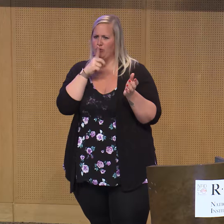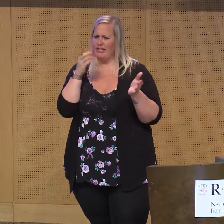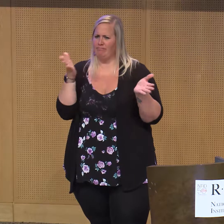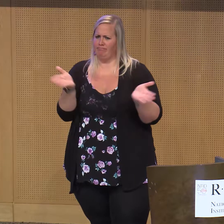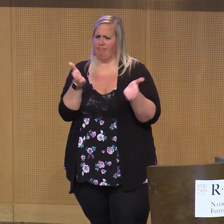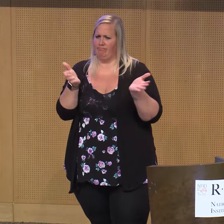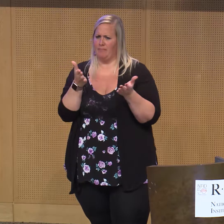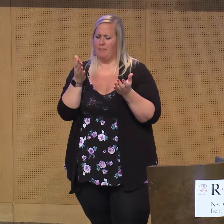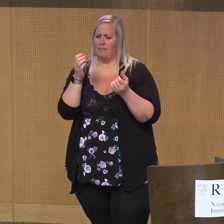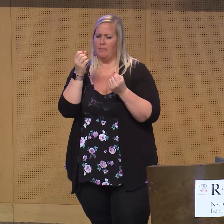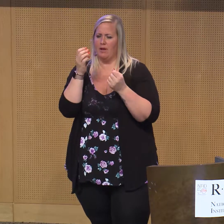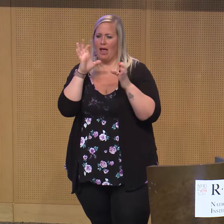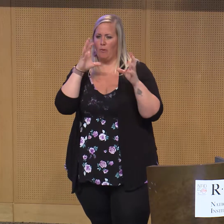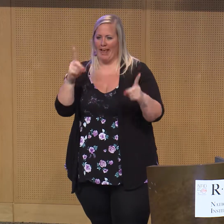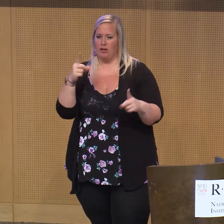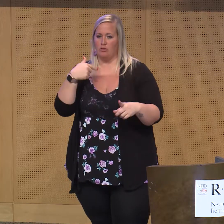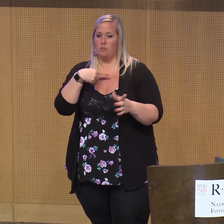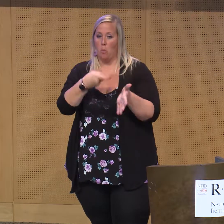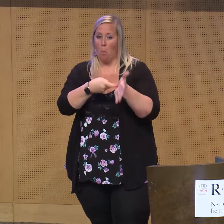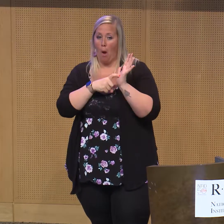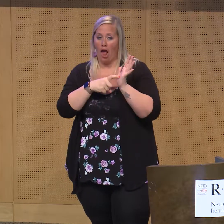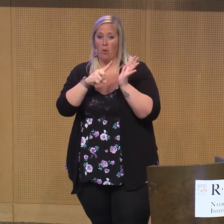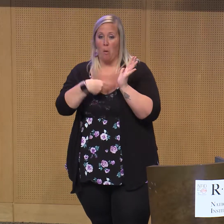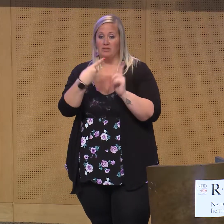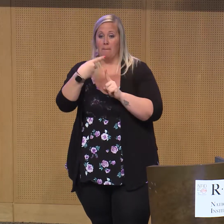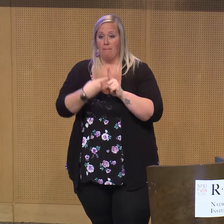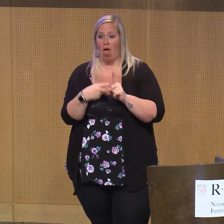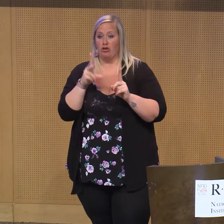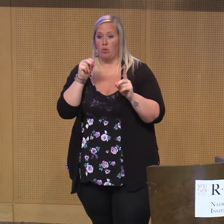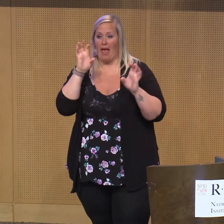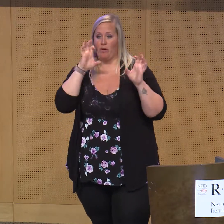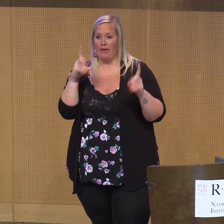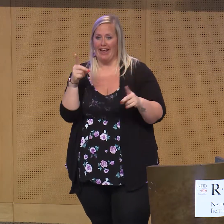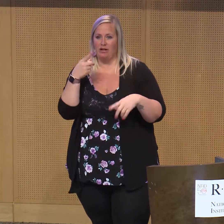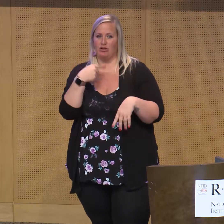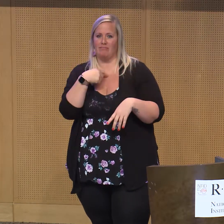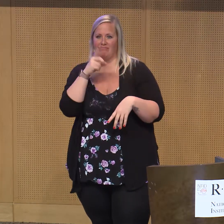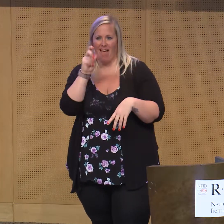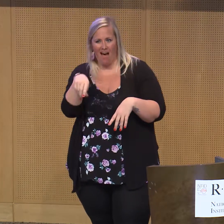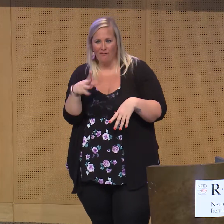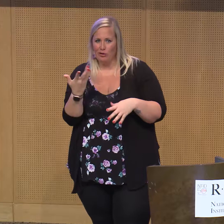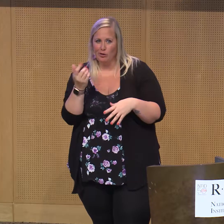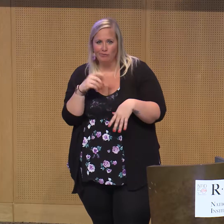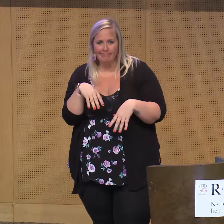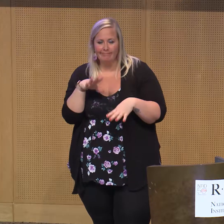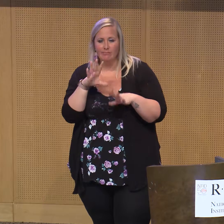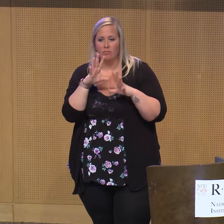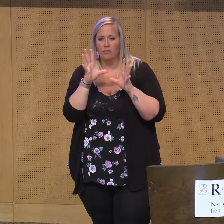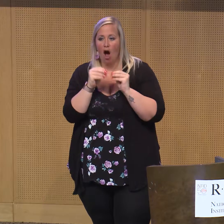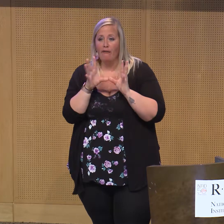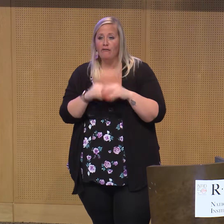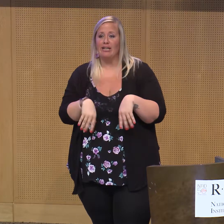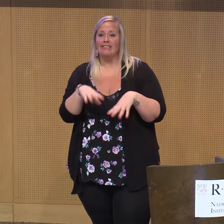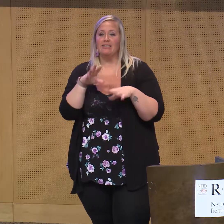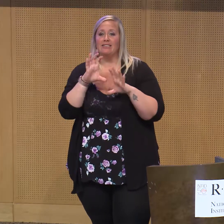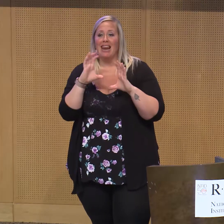My company really encourages that sort of continuing education. Once a month, we have educational requirements that we have to meet,